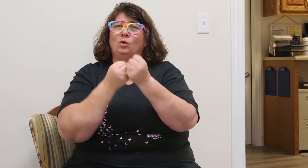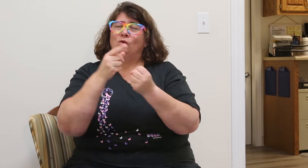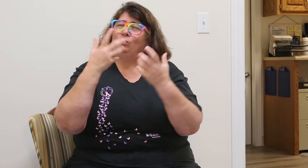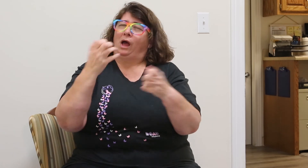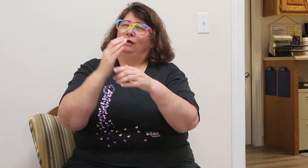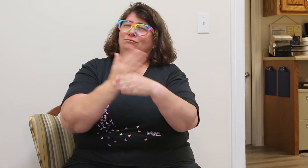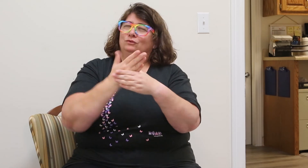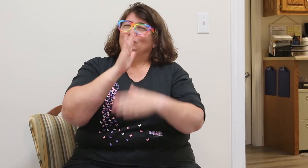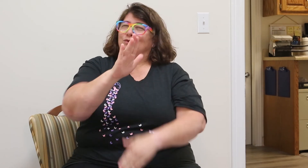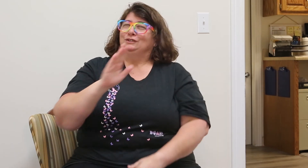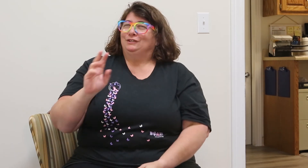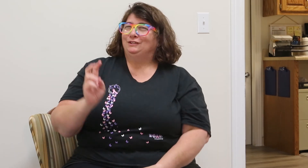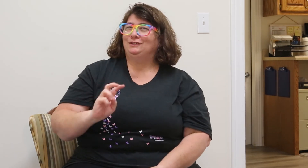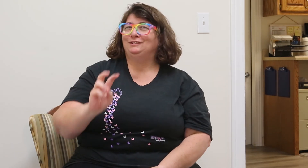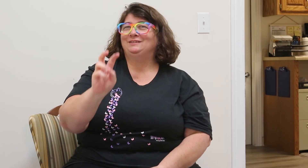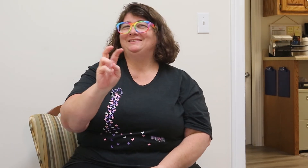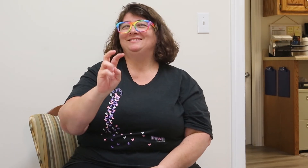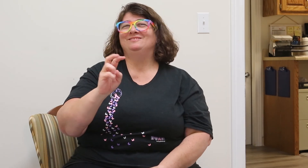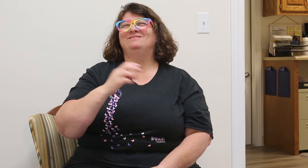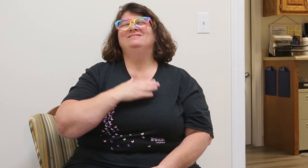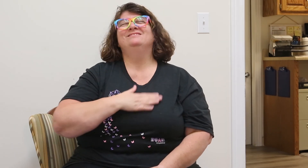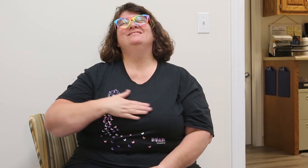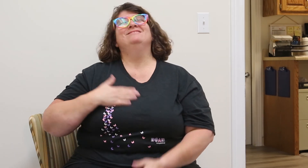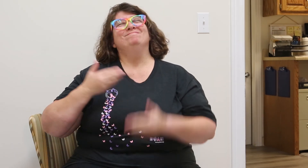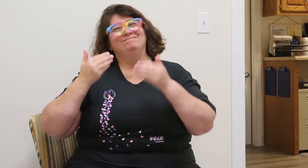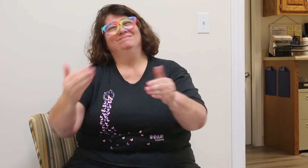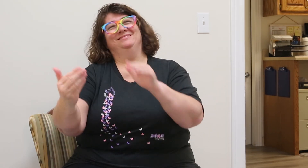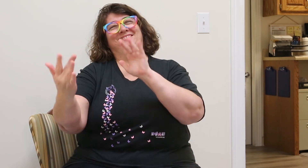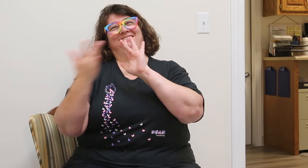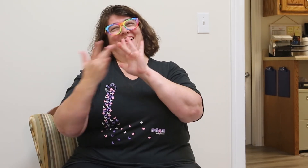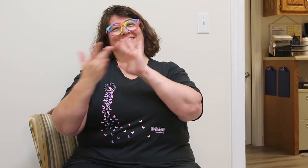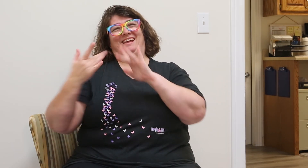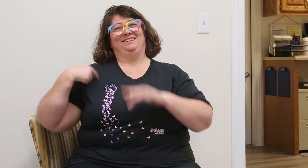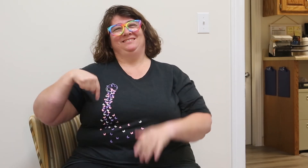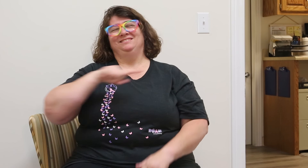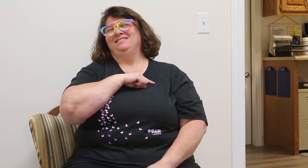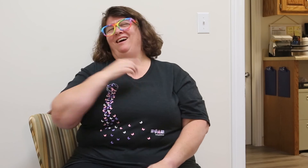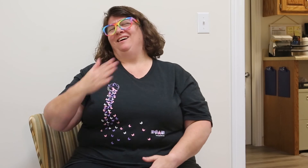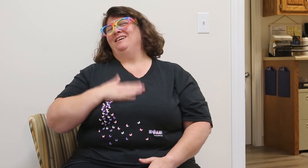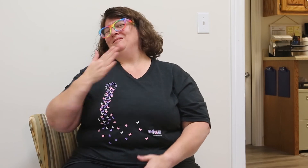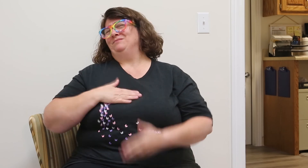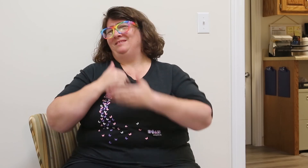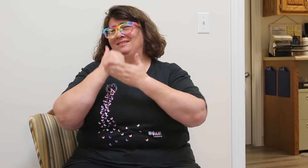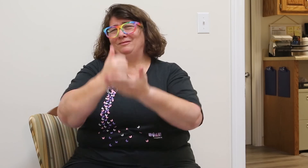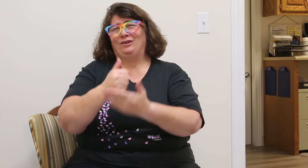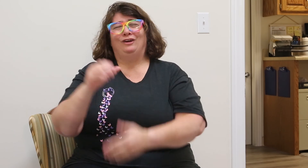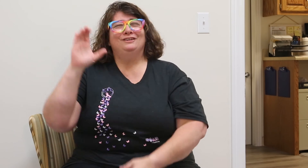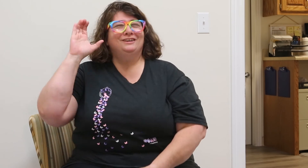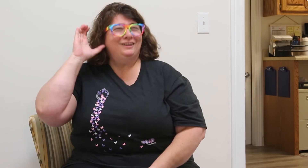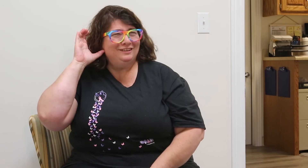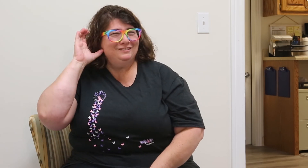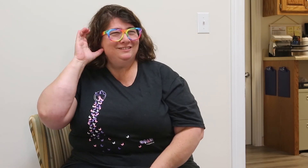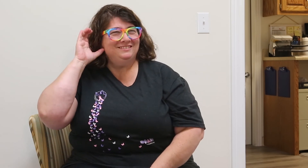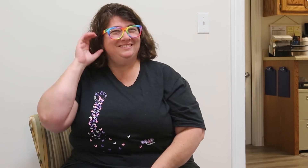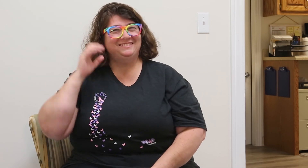or if you’d like to share your journey, please reach out to us and we’d be happy to listen.